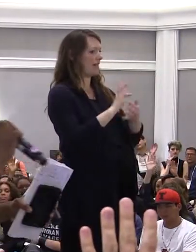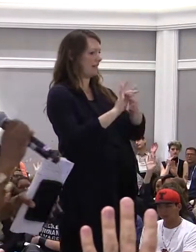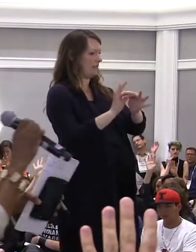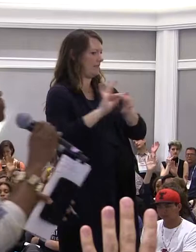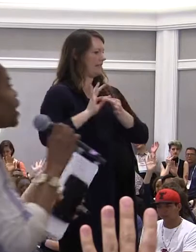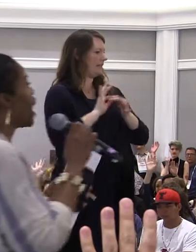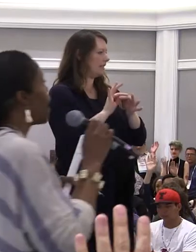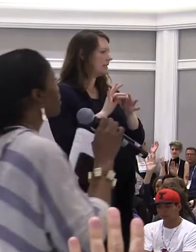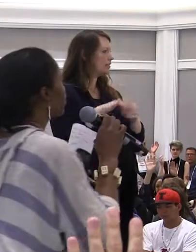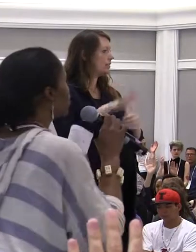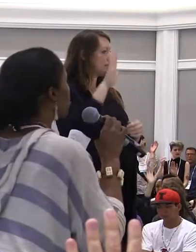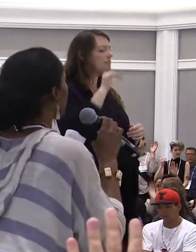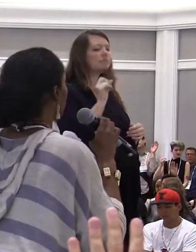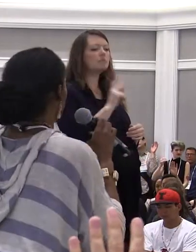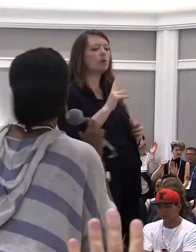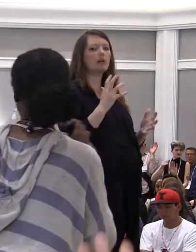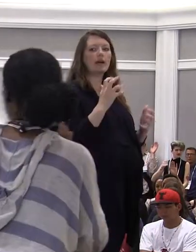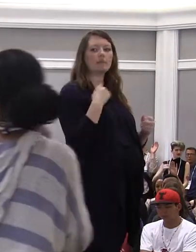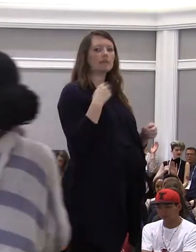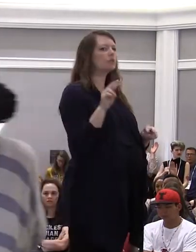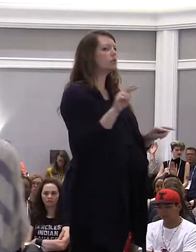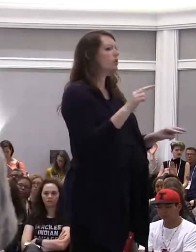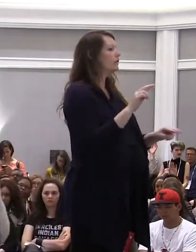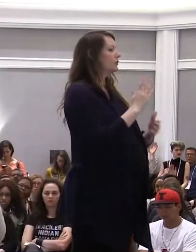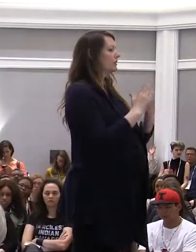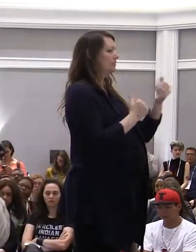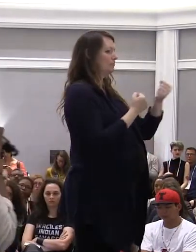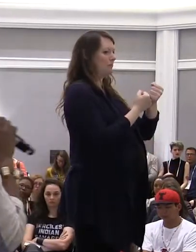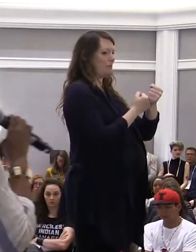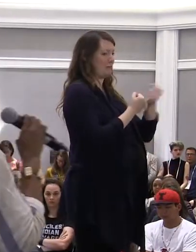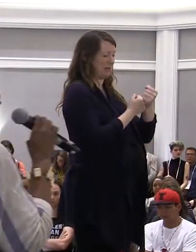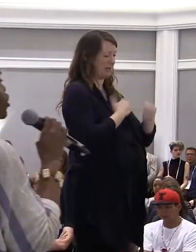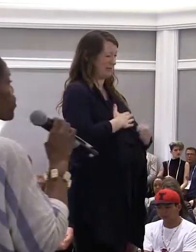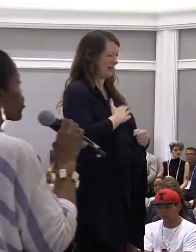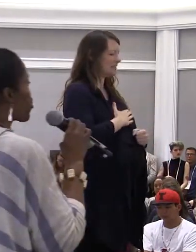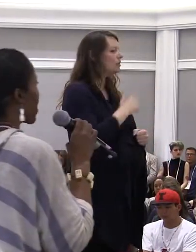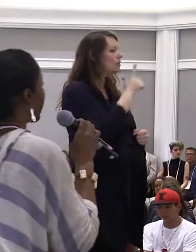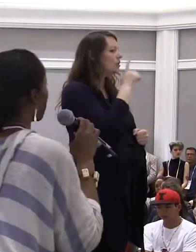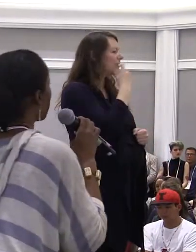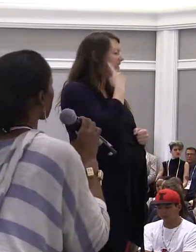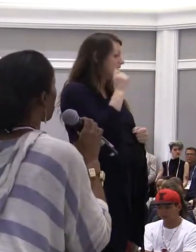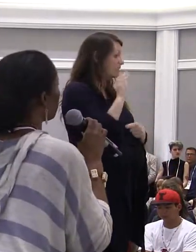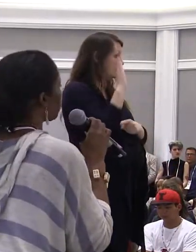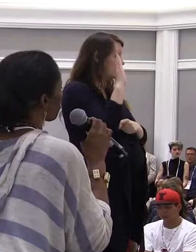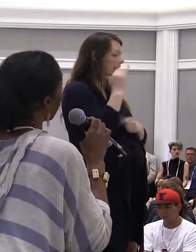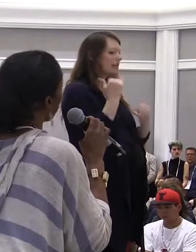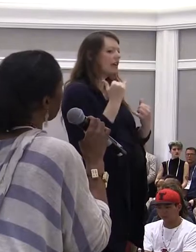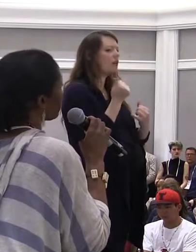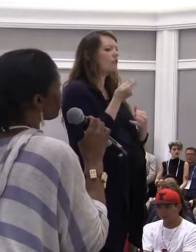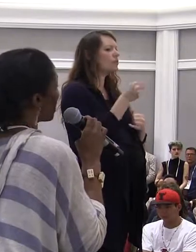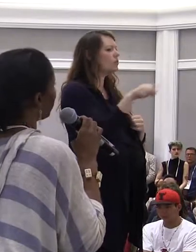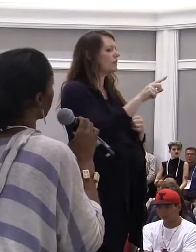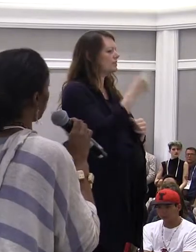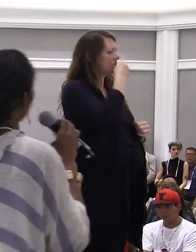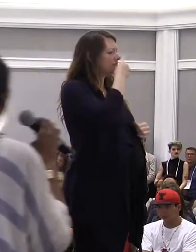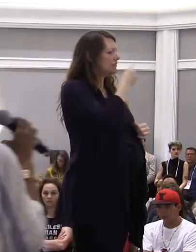OK. I'm going to look for a little bit of support. Anyone who just raised your hand, I need a couple of you to come up. Stand next to me.